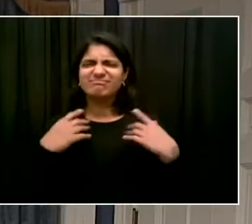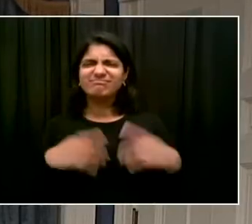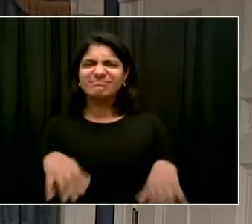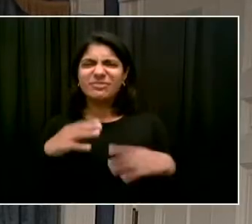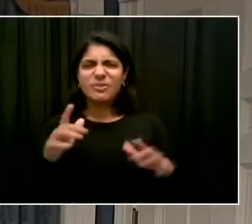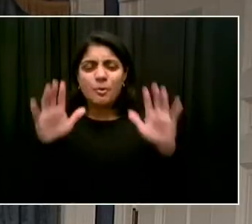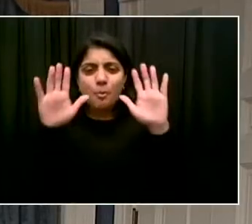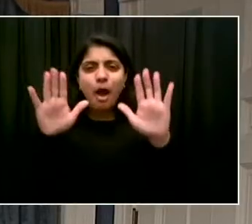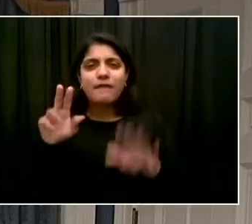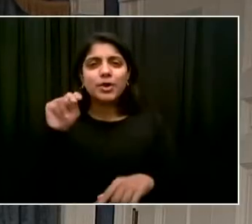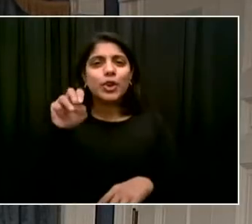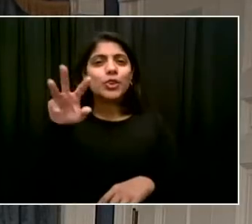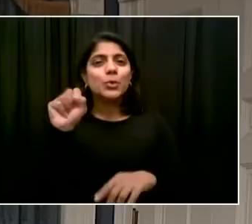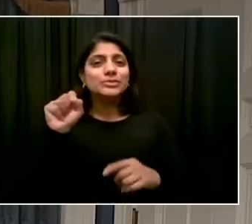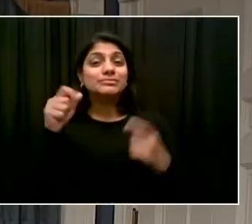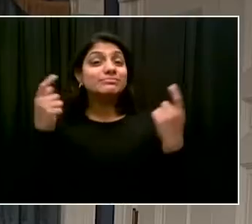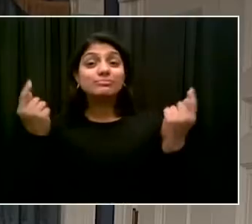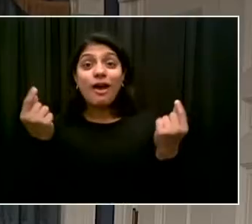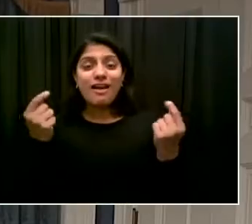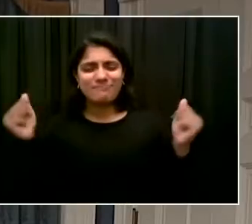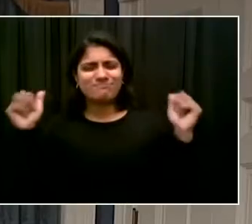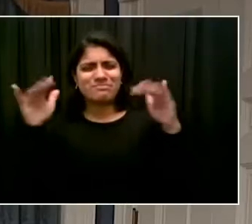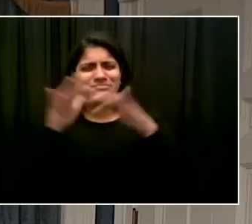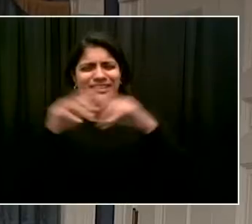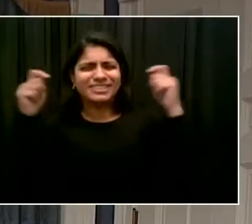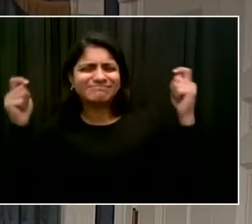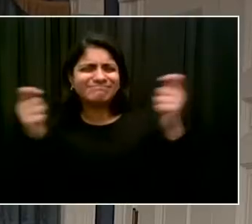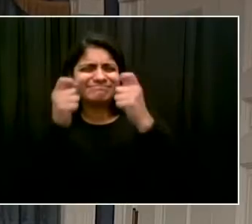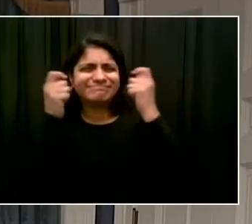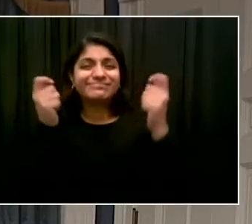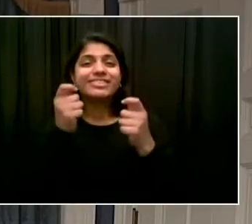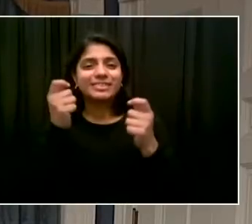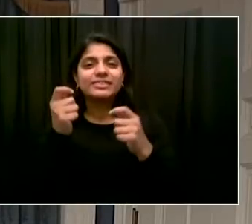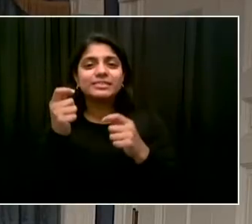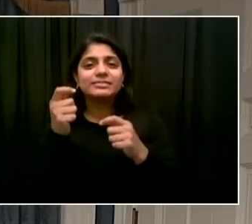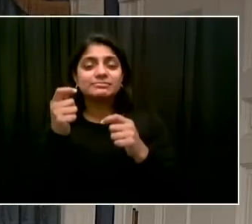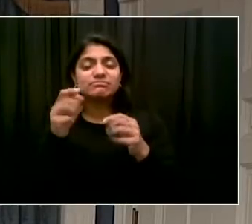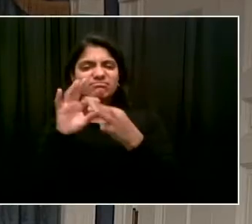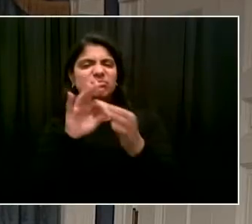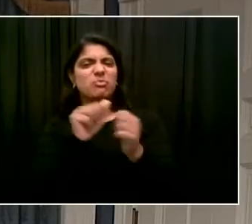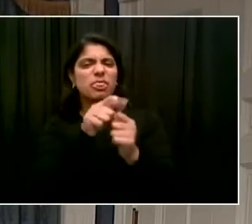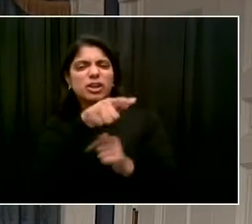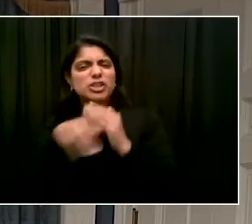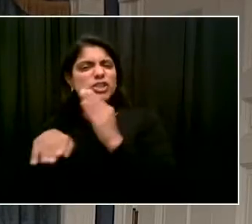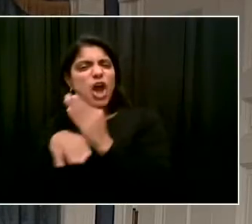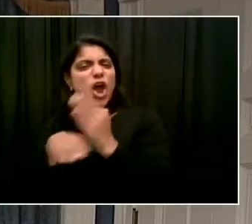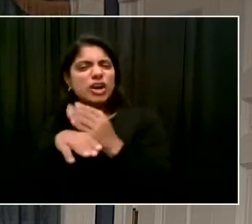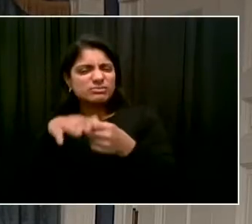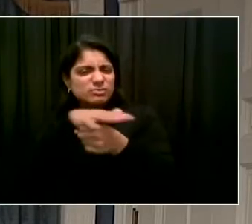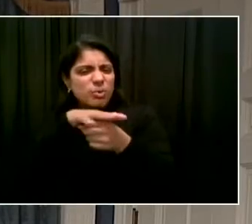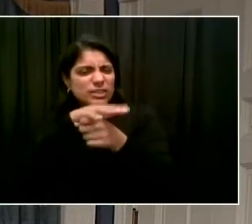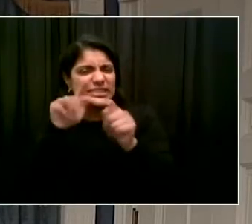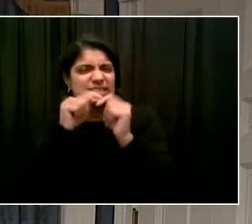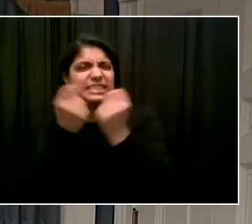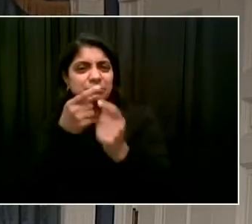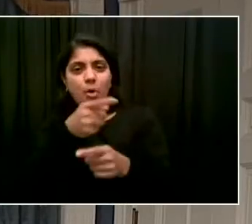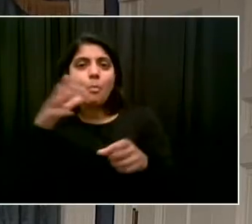MOMENT HERE AT CITY HALL. WHEN THE CITY RICHLY NEEDED AND DESERVED AS